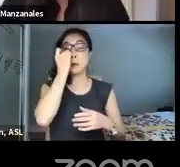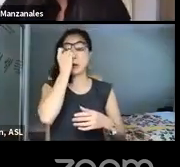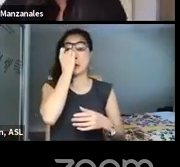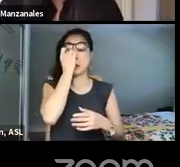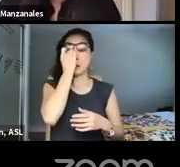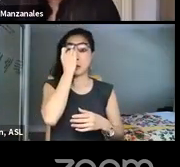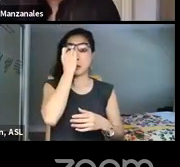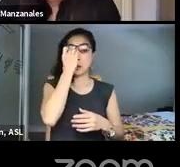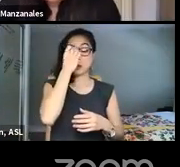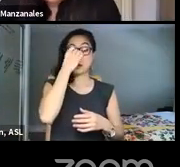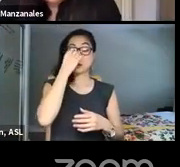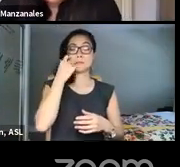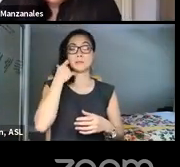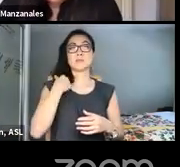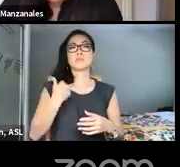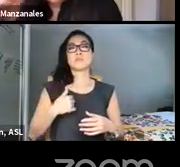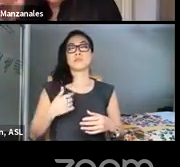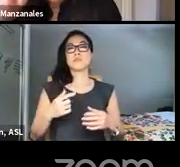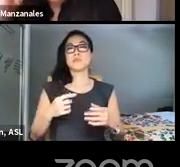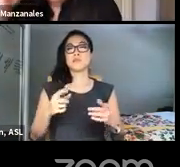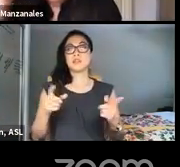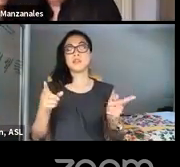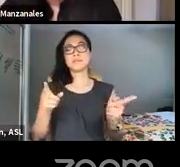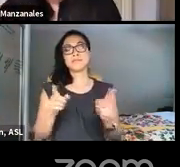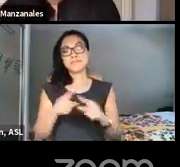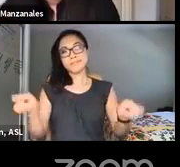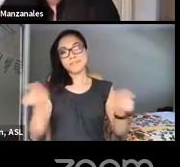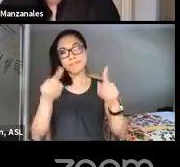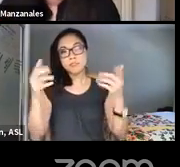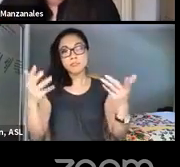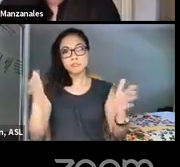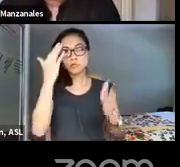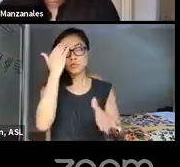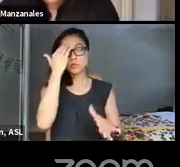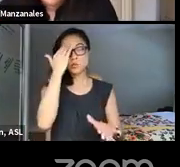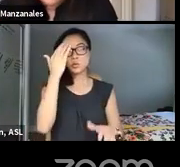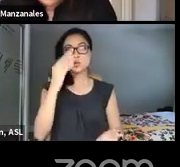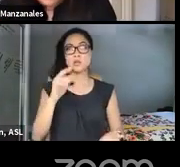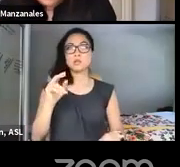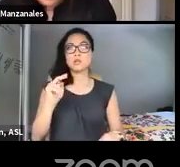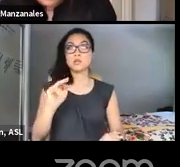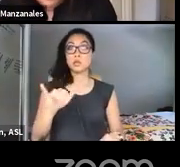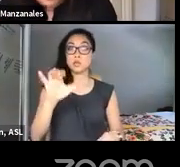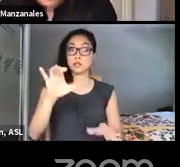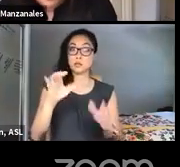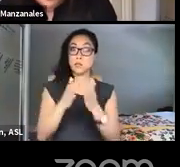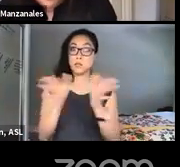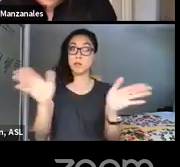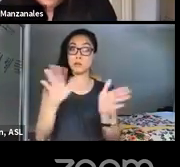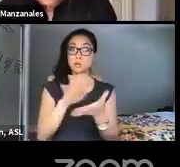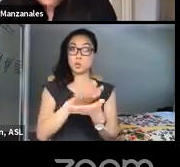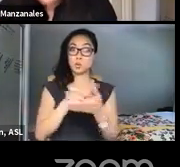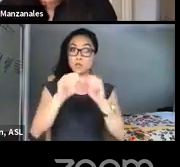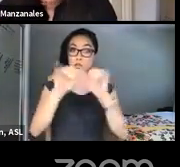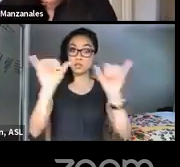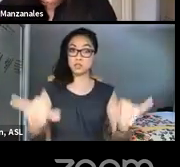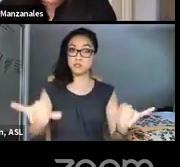doing, what your role has been and how it has responded to this moment. Why don't you